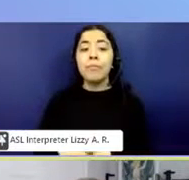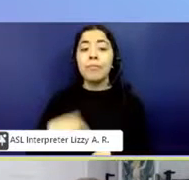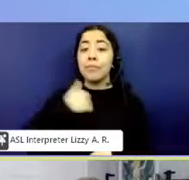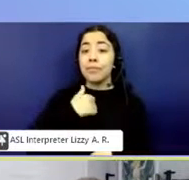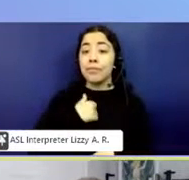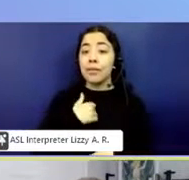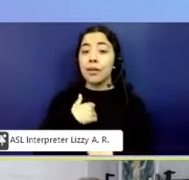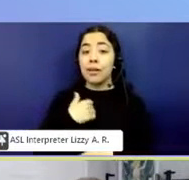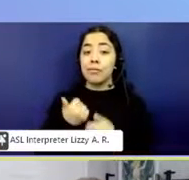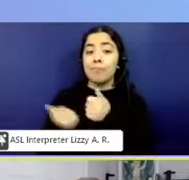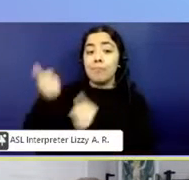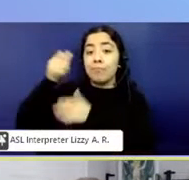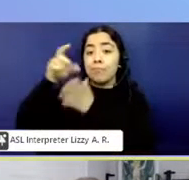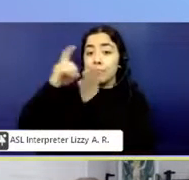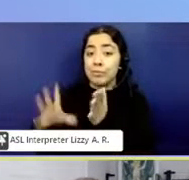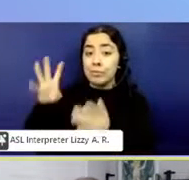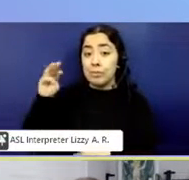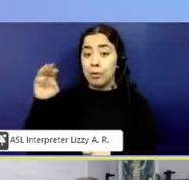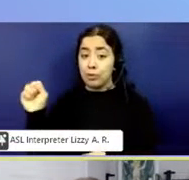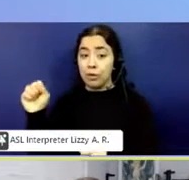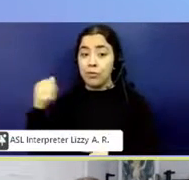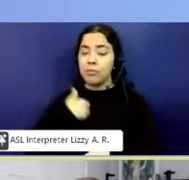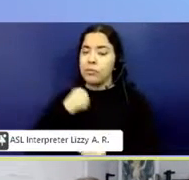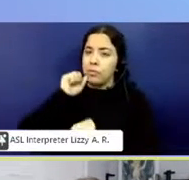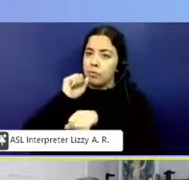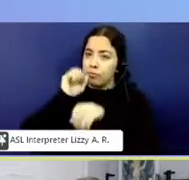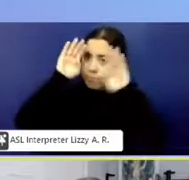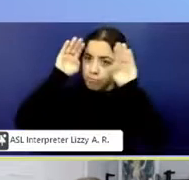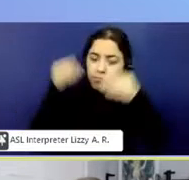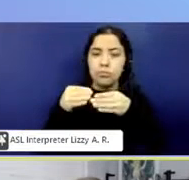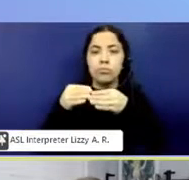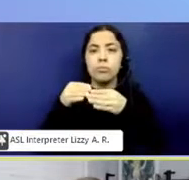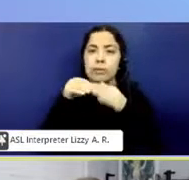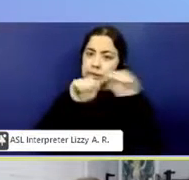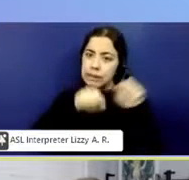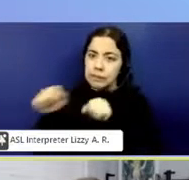and I focus on accessible and inclusive design for the Azure portal and Beyond